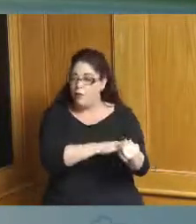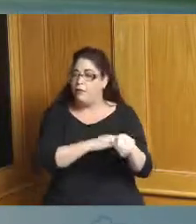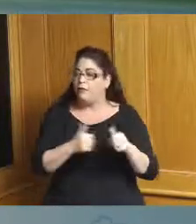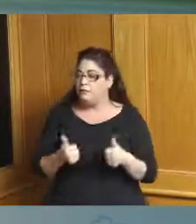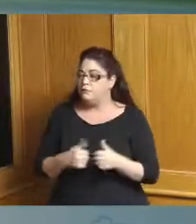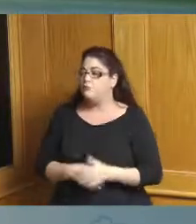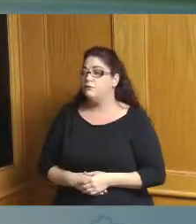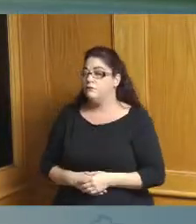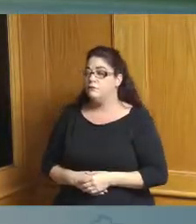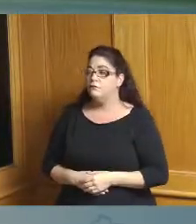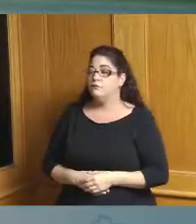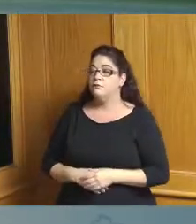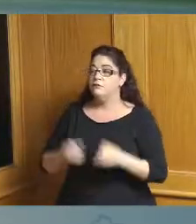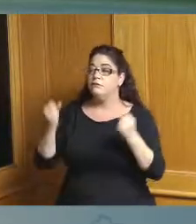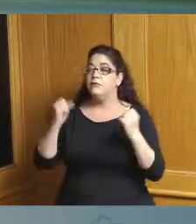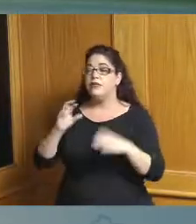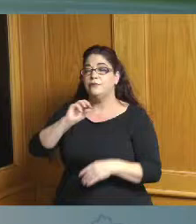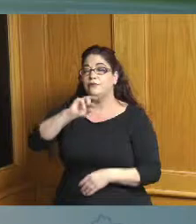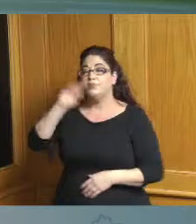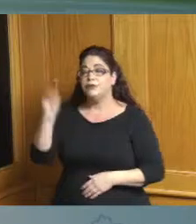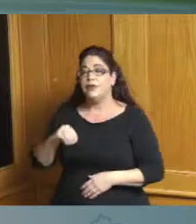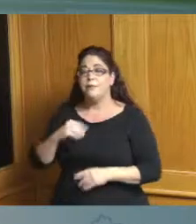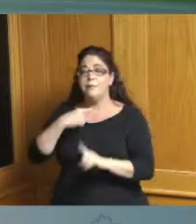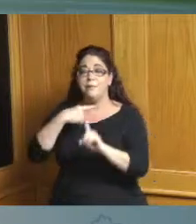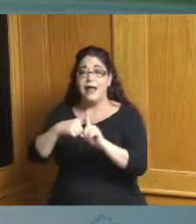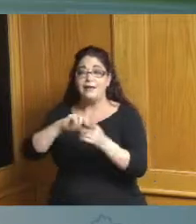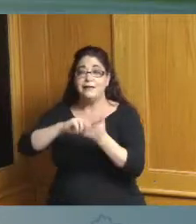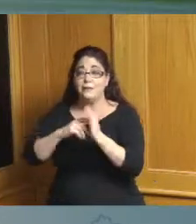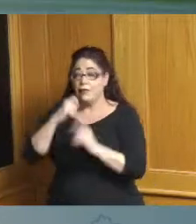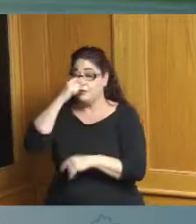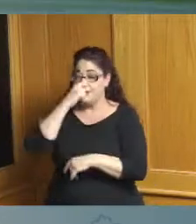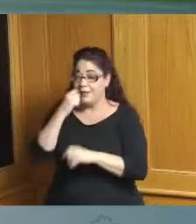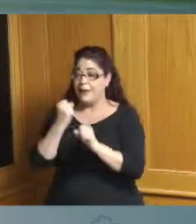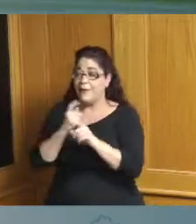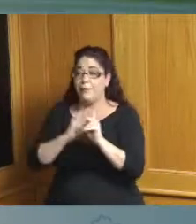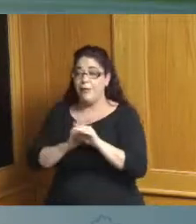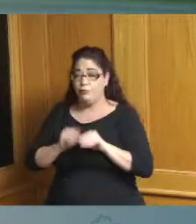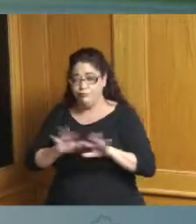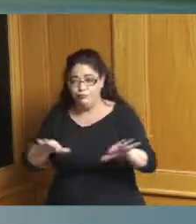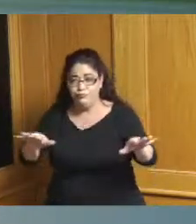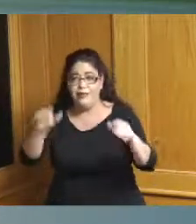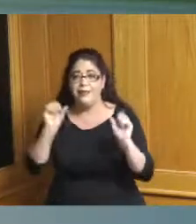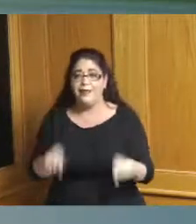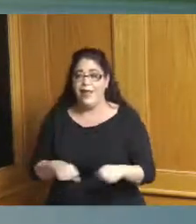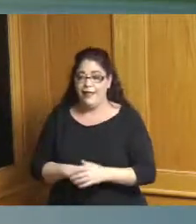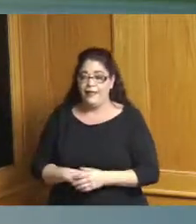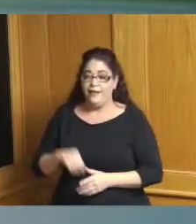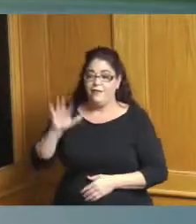percent positivity we are at 9.5 percent also continuing to decline and our reproductive value